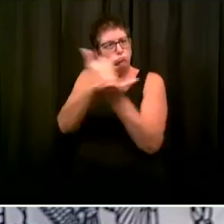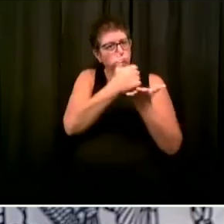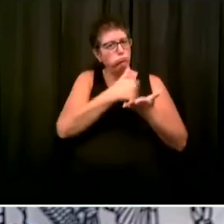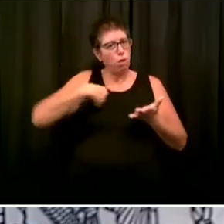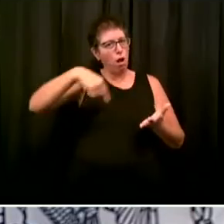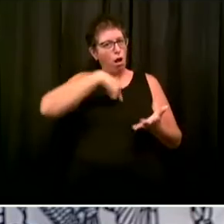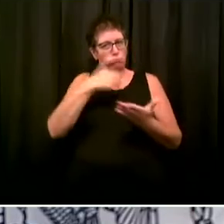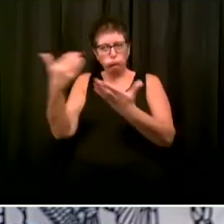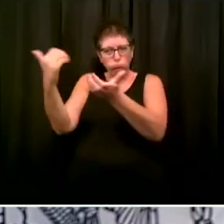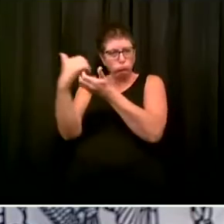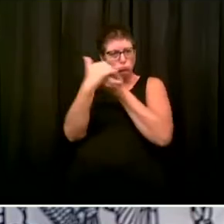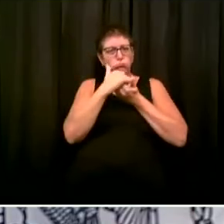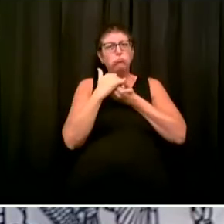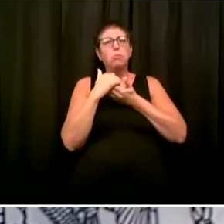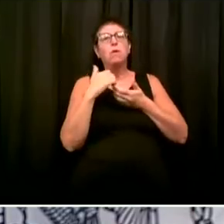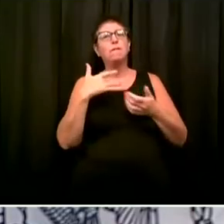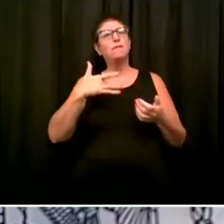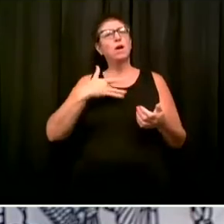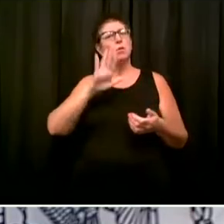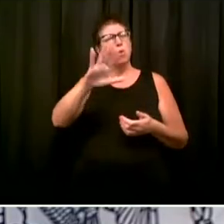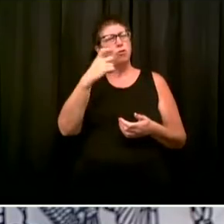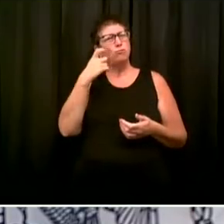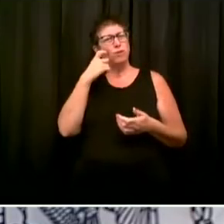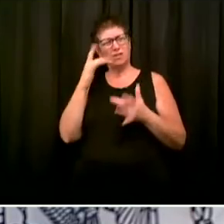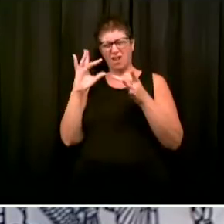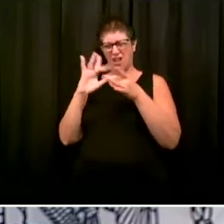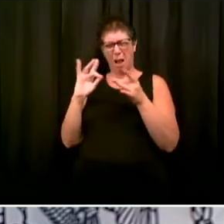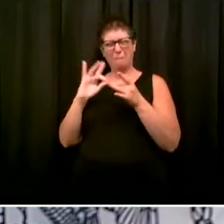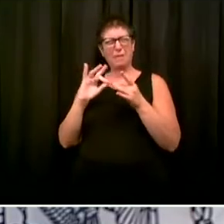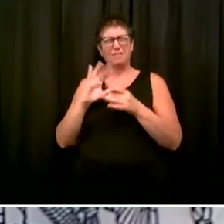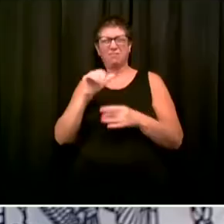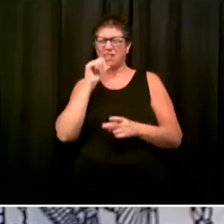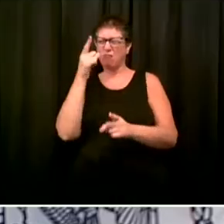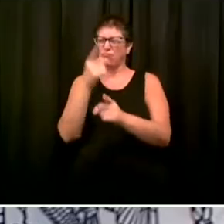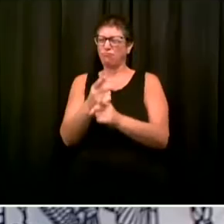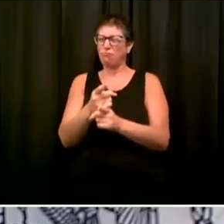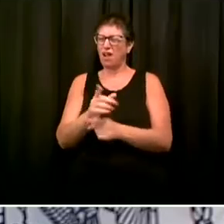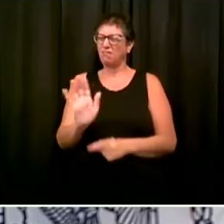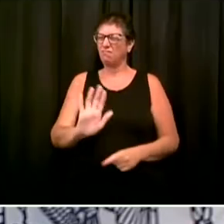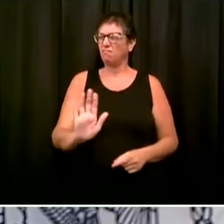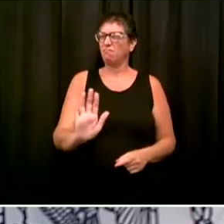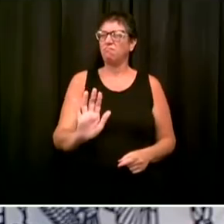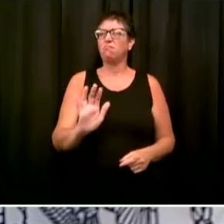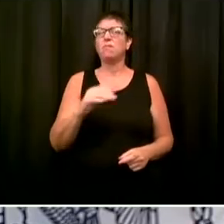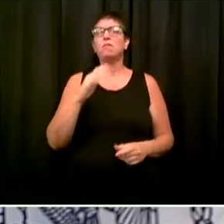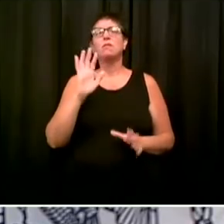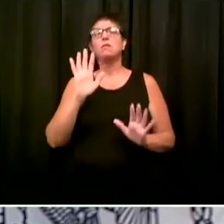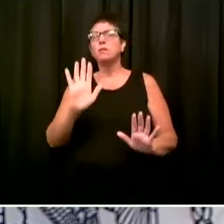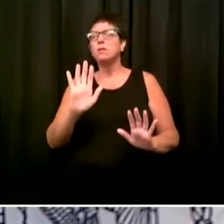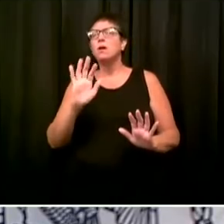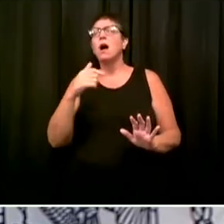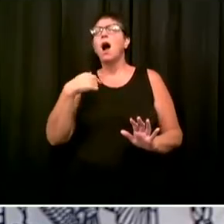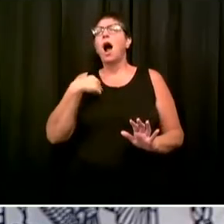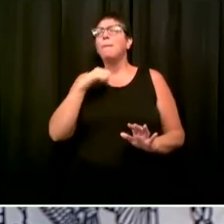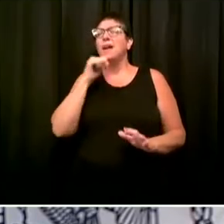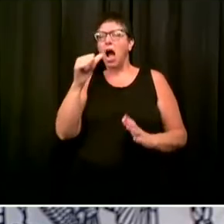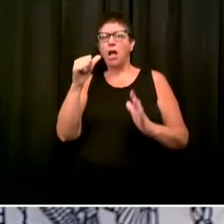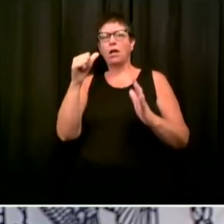COMPANIES. MY UNDERSTANDING IS THE COMPANIES HE WORKED WITH WEREN'TB ALET O PRODUCE A LOT FOR US WHEN WE NEEDED IT. SO I DON'T THINK YOUR CHARACTERIZATION PANURE IE.